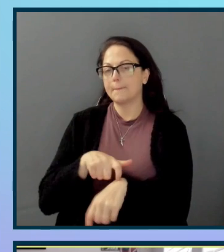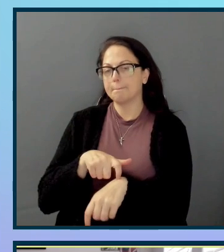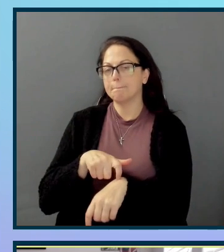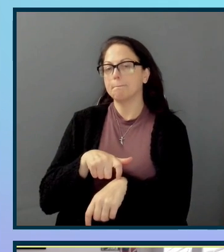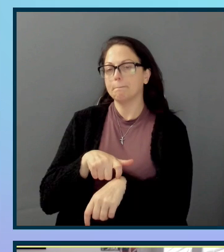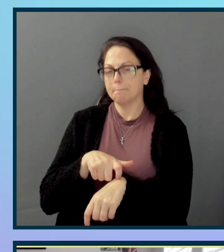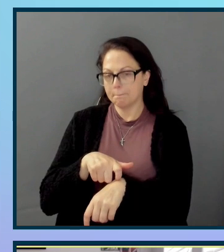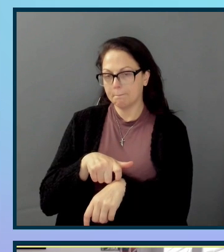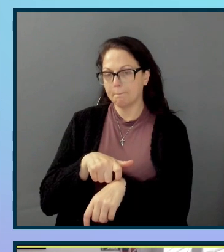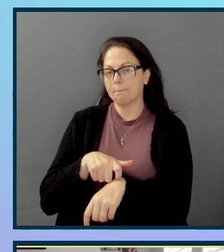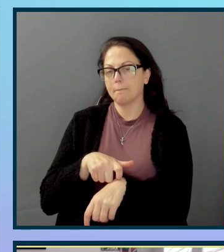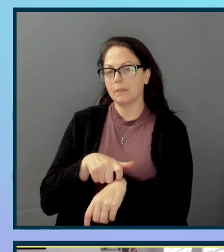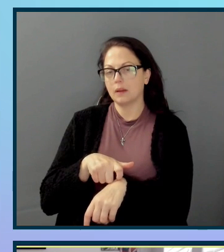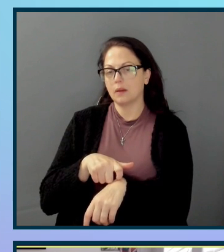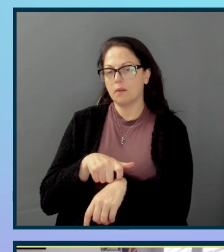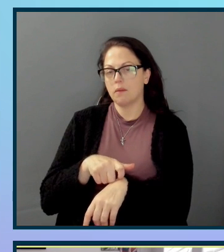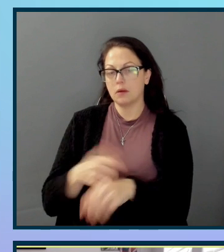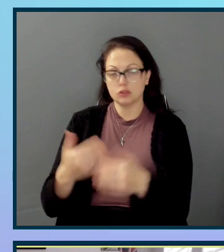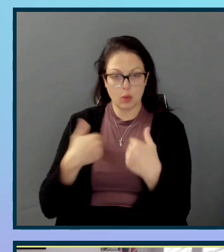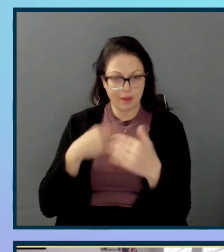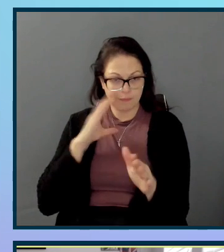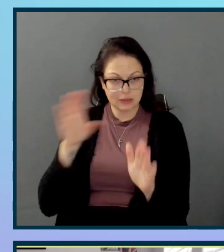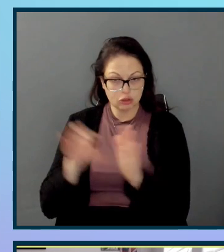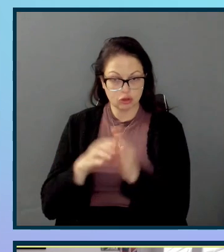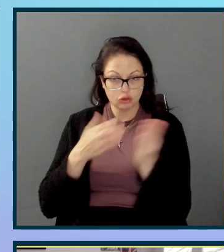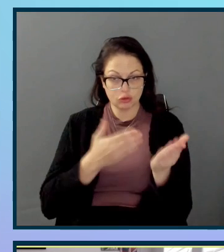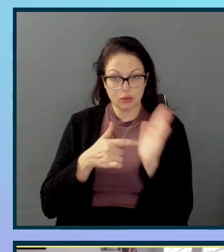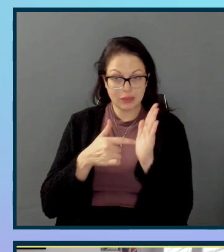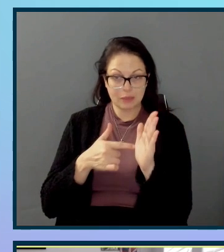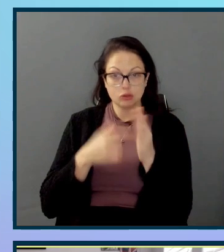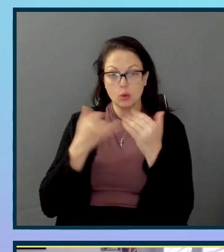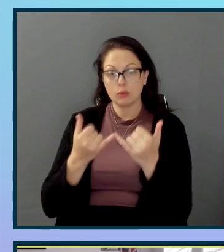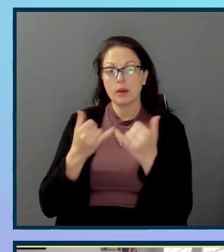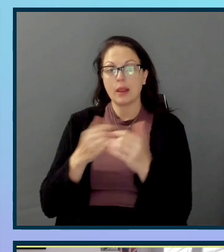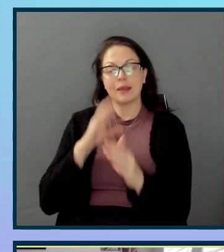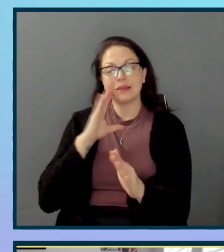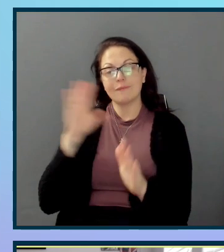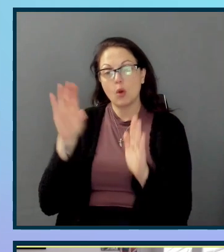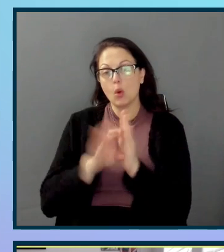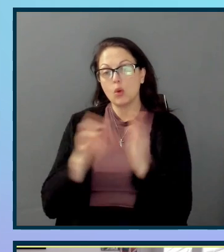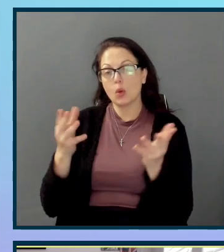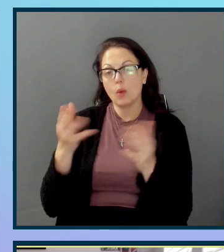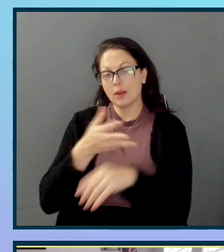So I have a picture on this slide that I'm showing right now. And the photo is of a father,